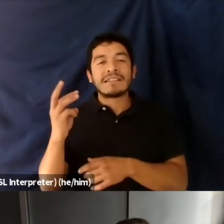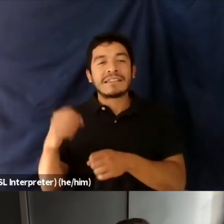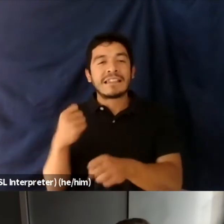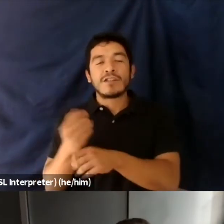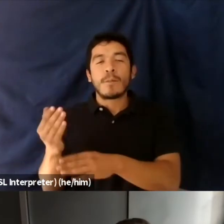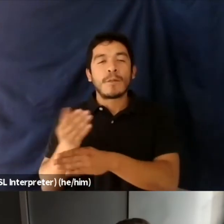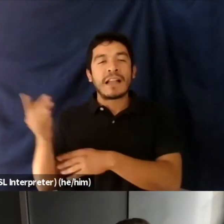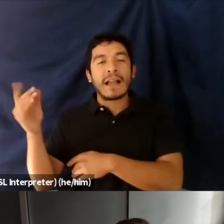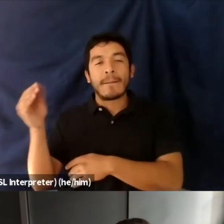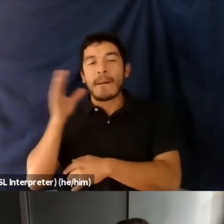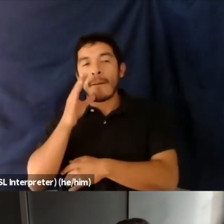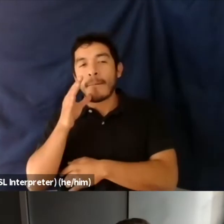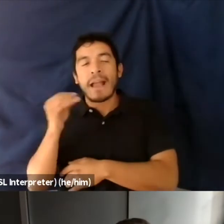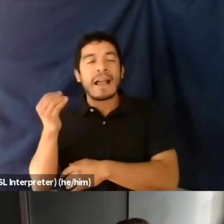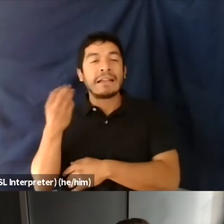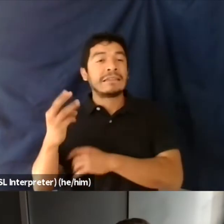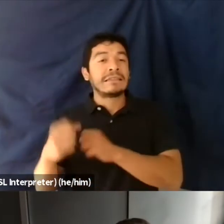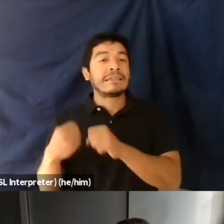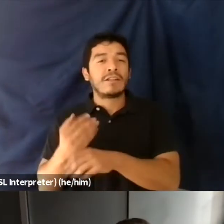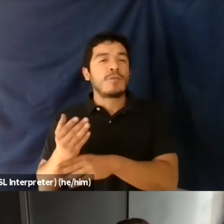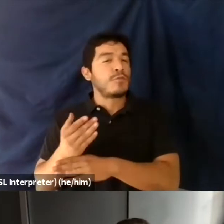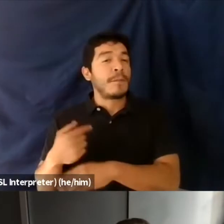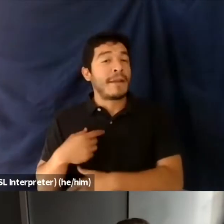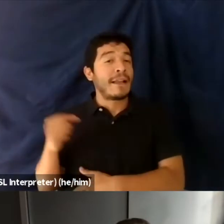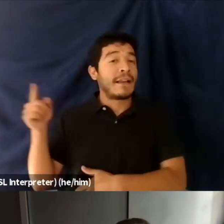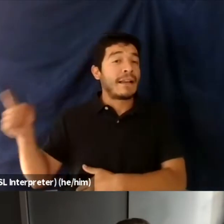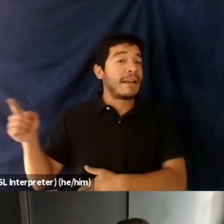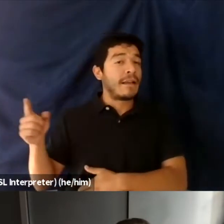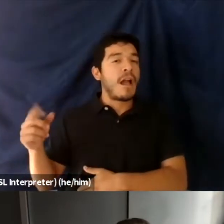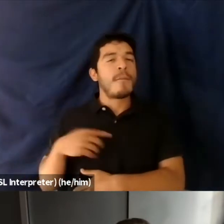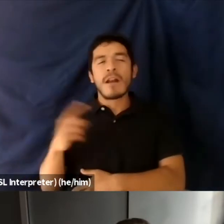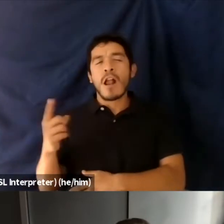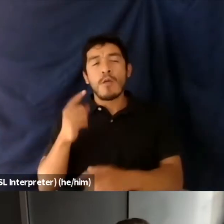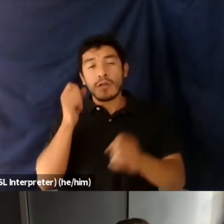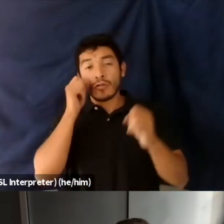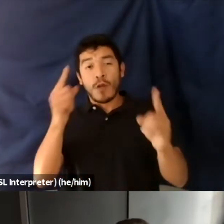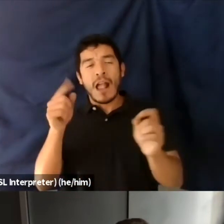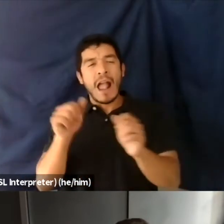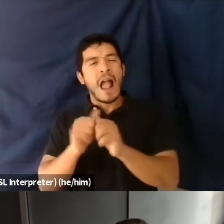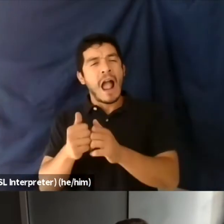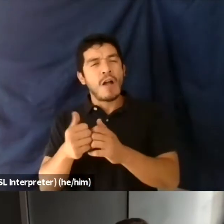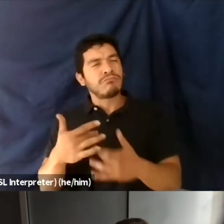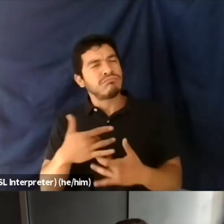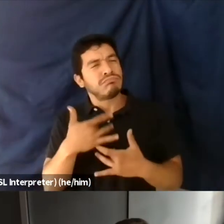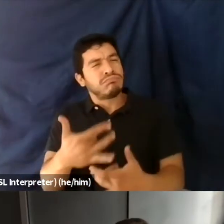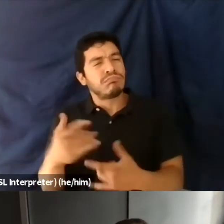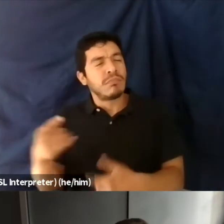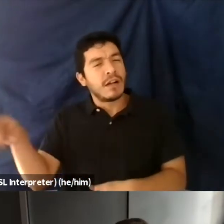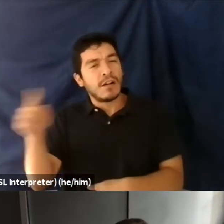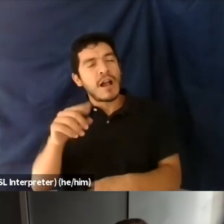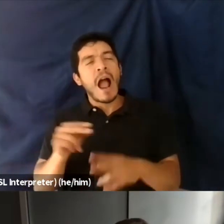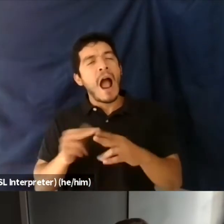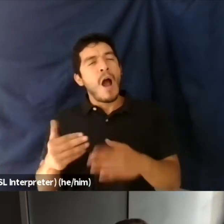And I was always surprised at how generous he was and how willing he was.